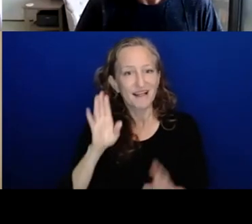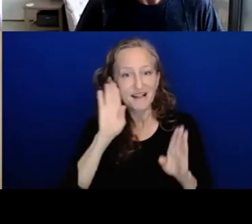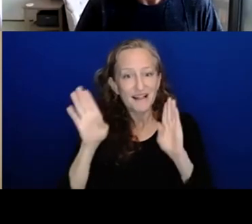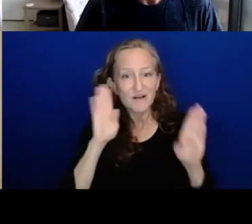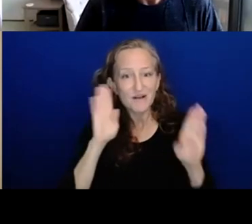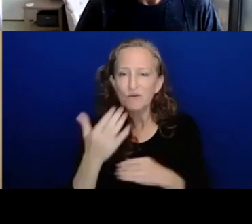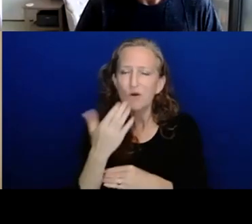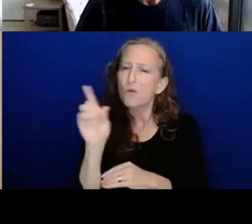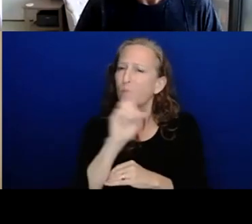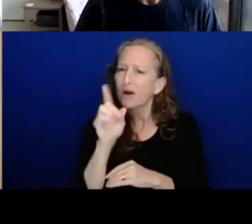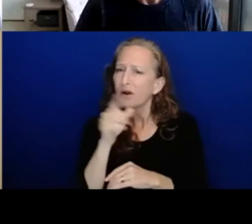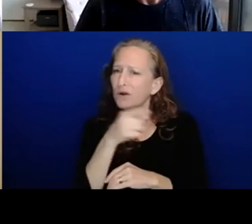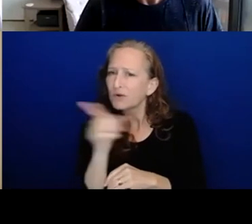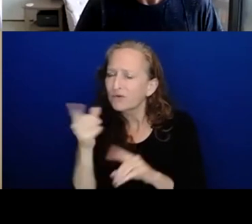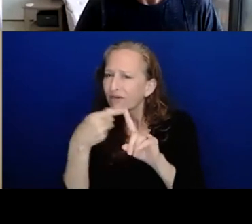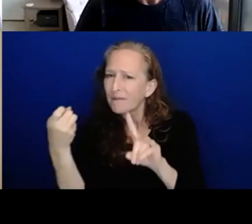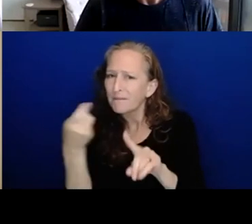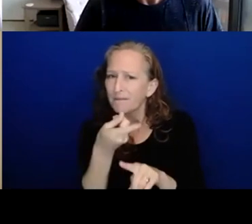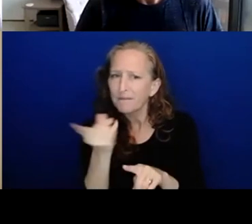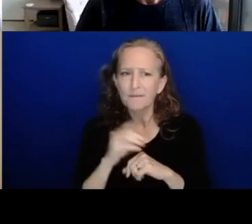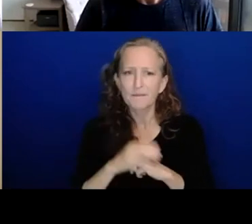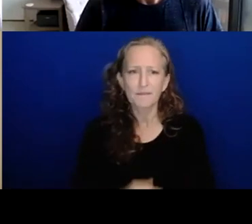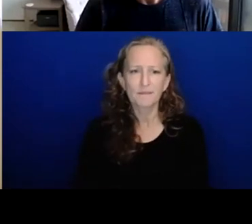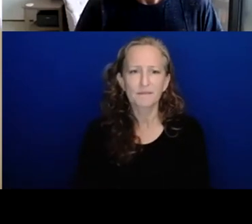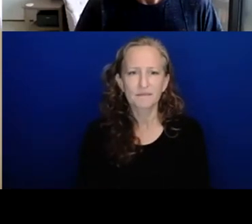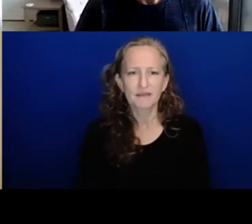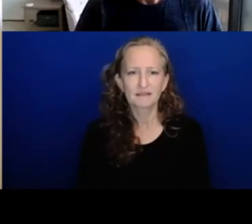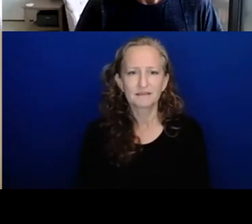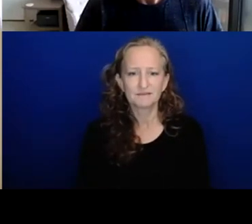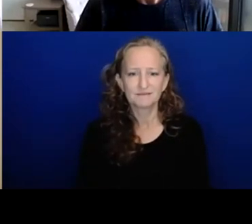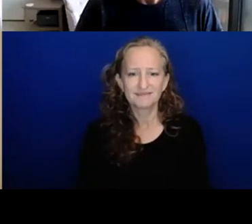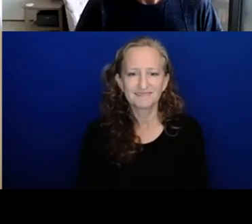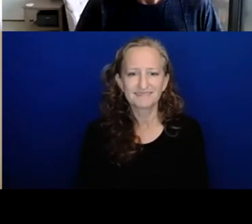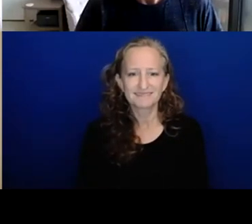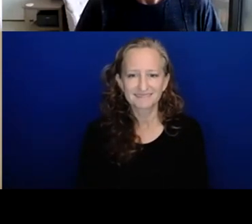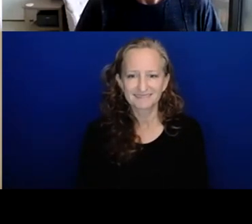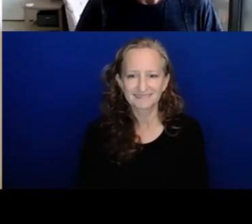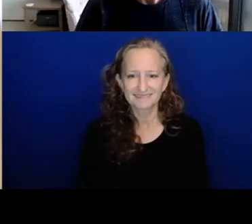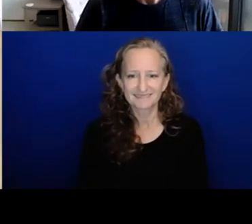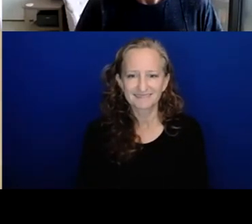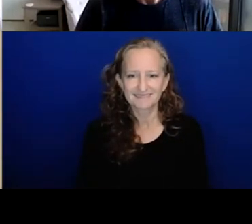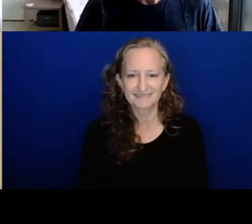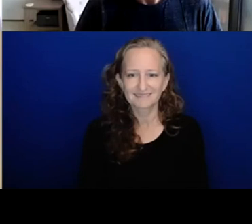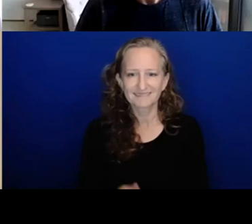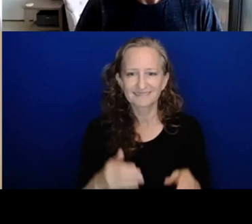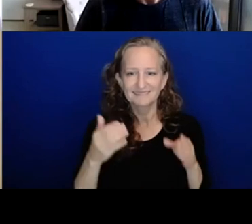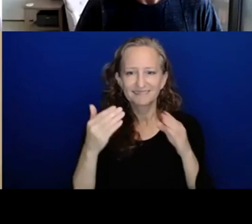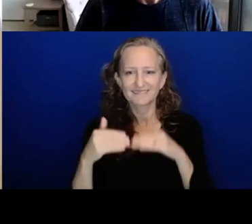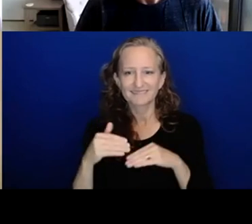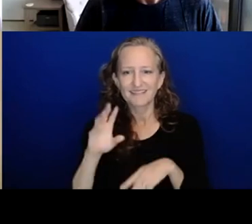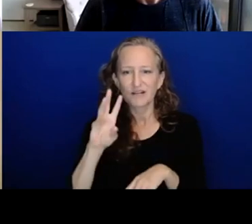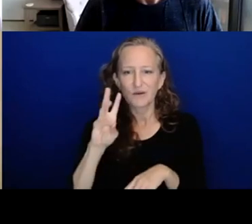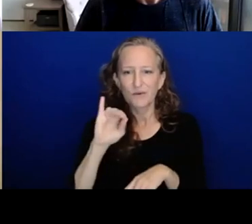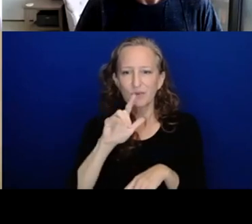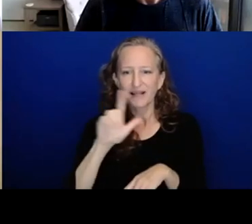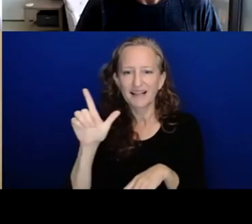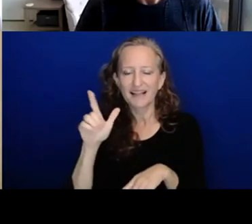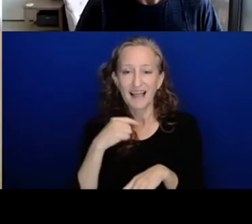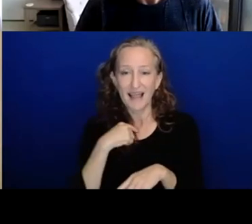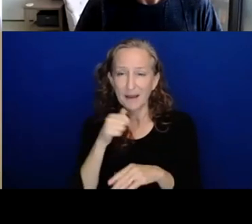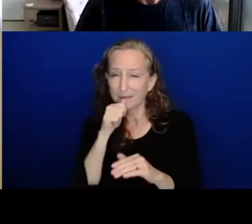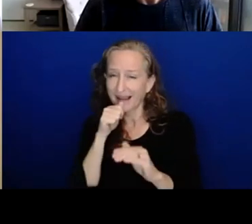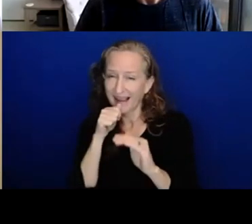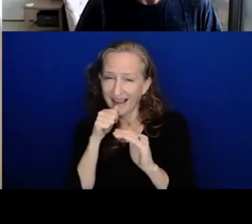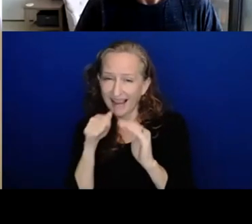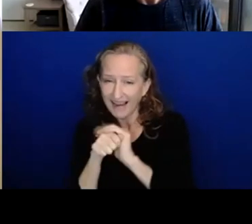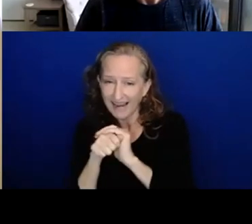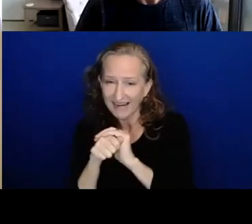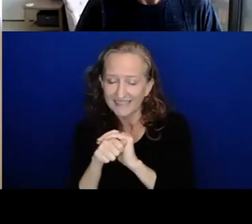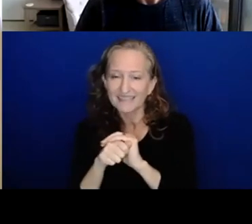at? Where are you based at? Wayne, I'm hiding in my makeshift office which